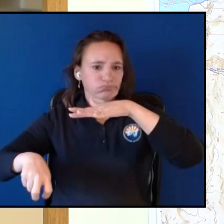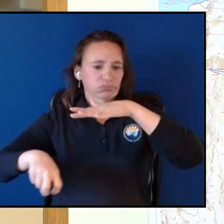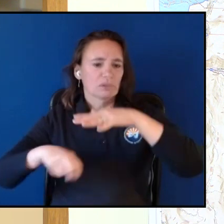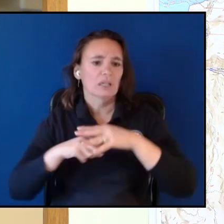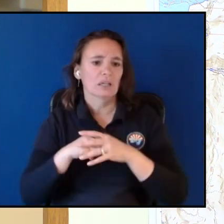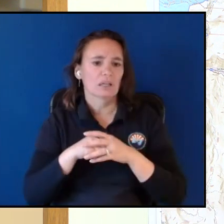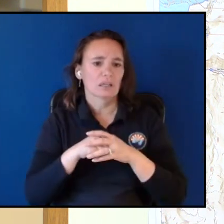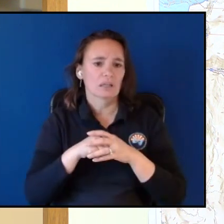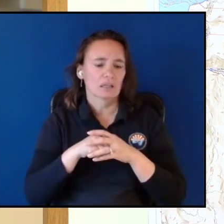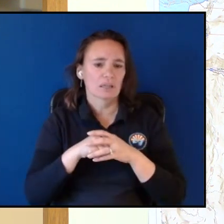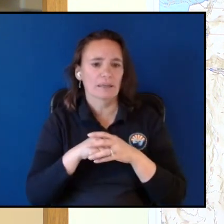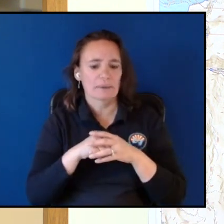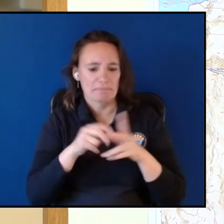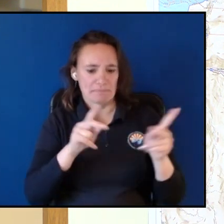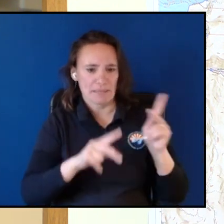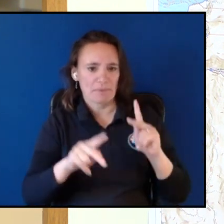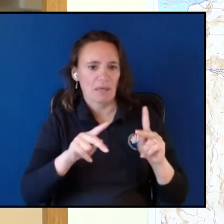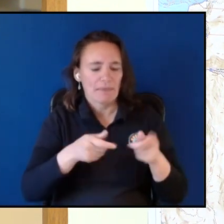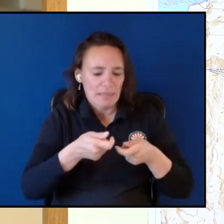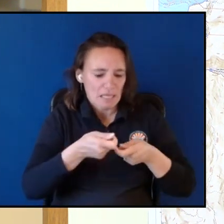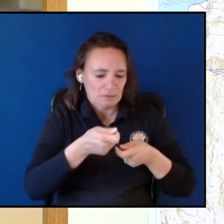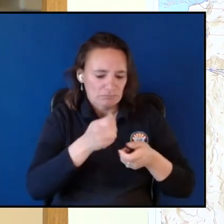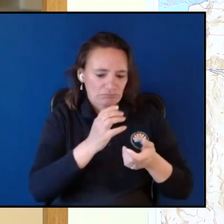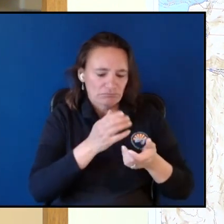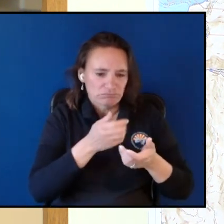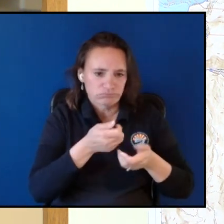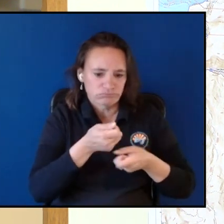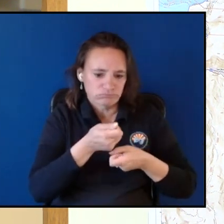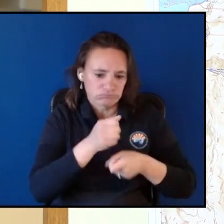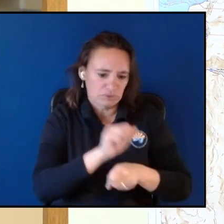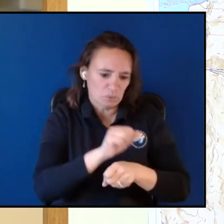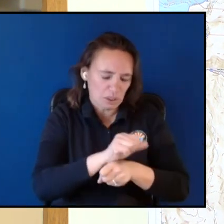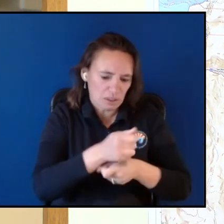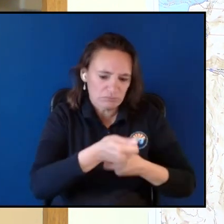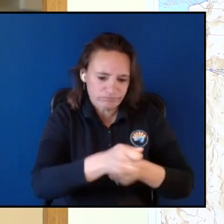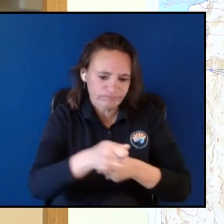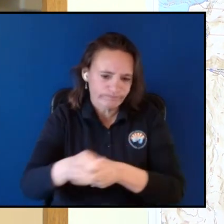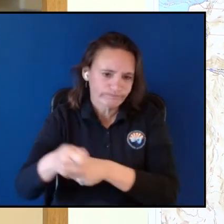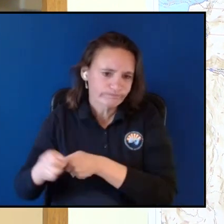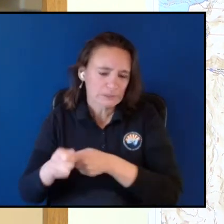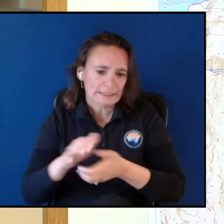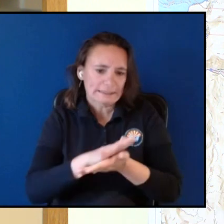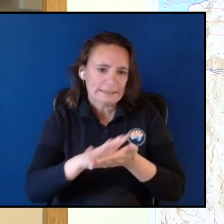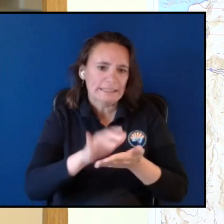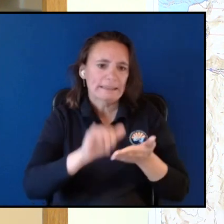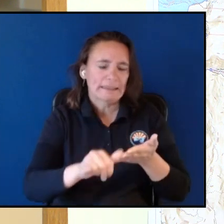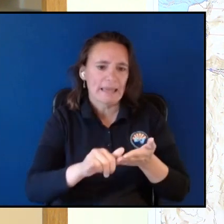that Helispot. They're going to continue to do that kind of work along this fire where it's needed and where it's adjacent